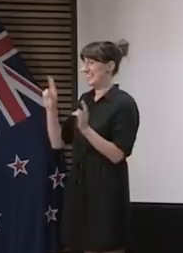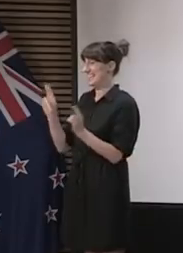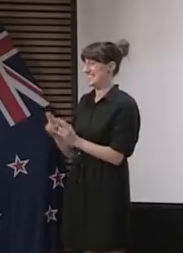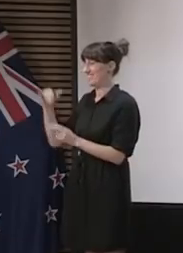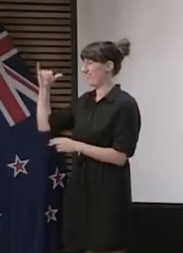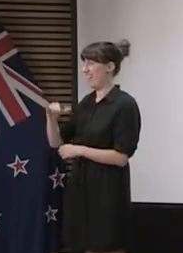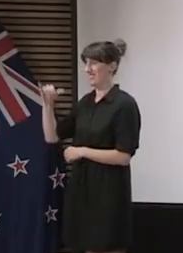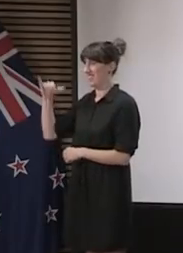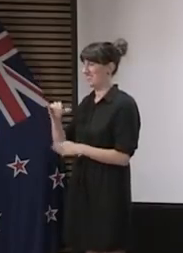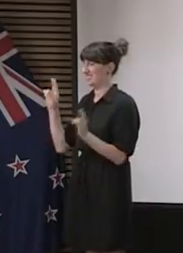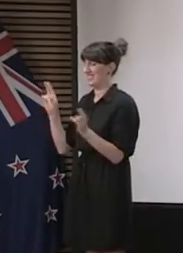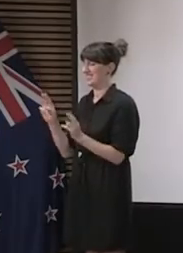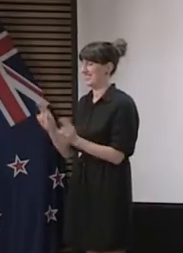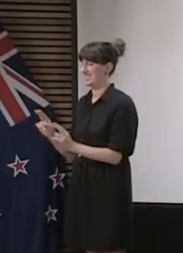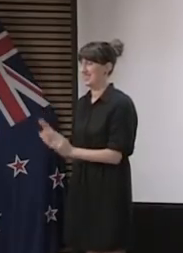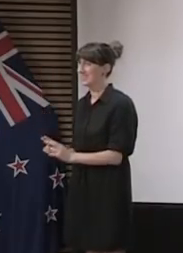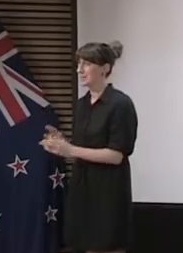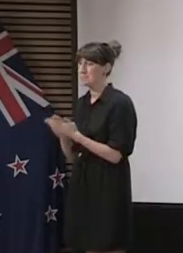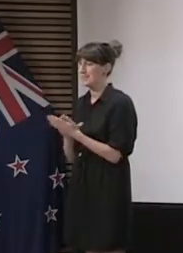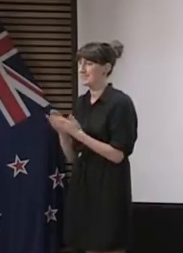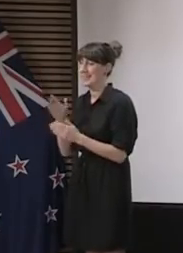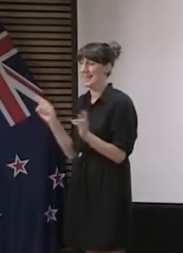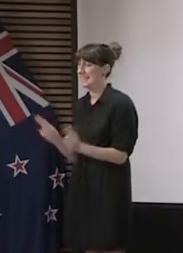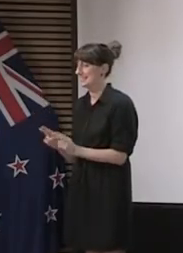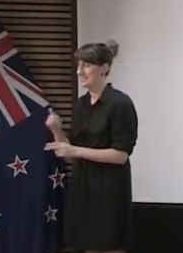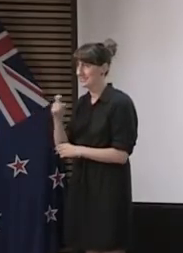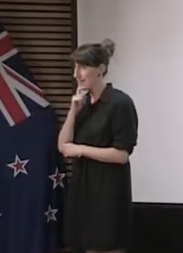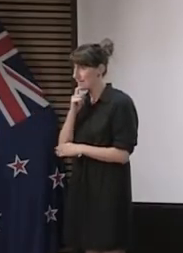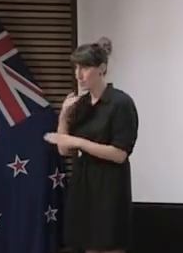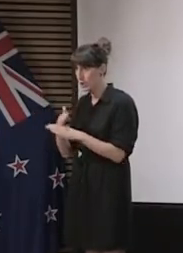andas we see those flight numbersdrop, just reassess again thatall of the protocols we